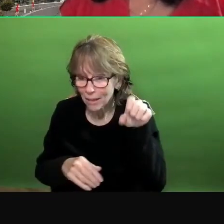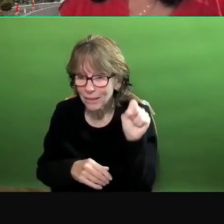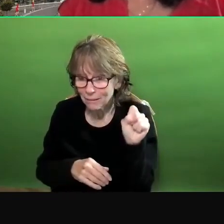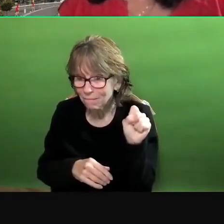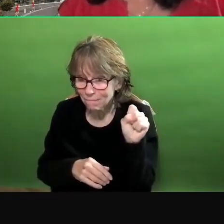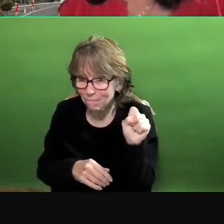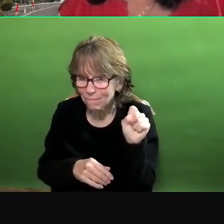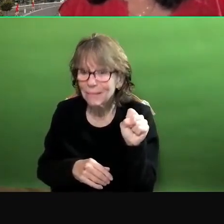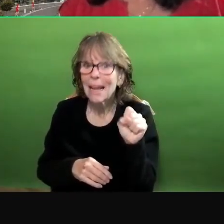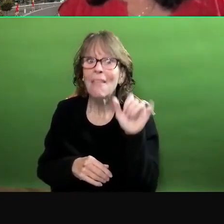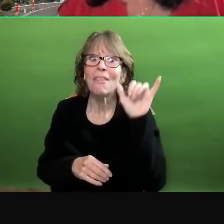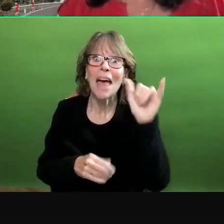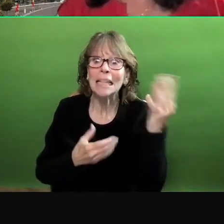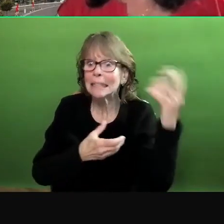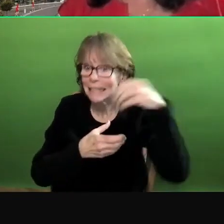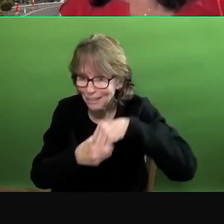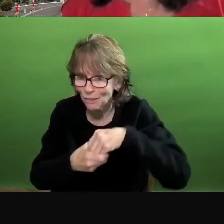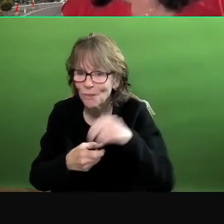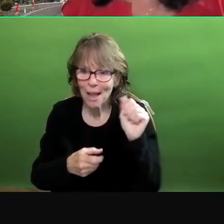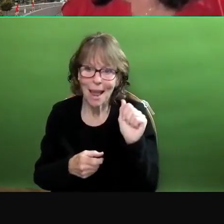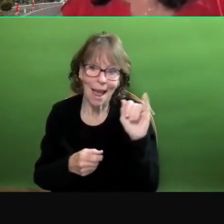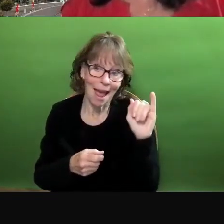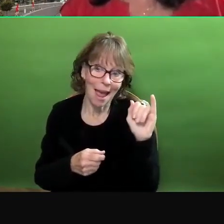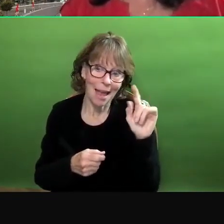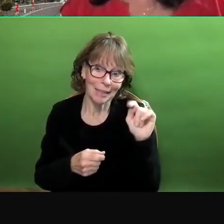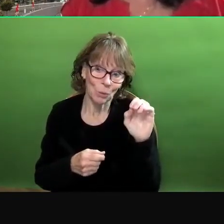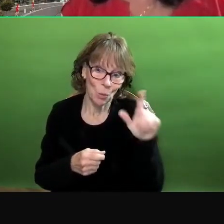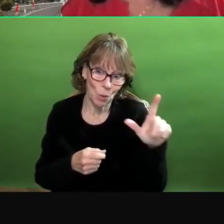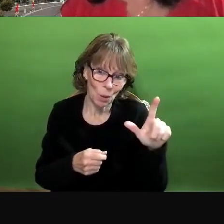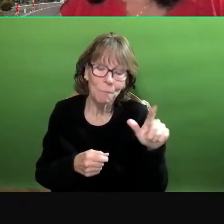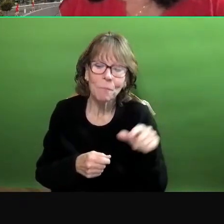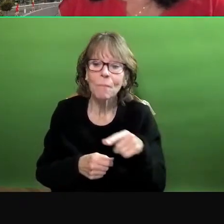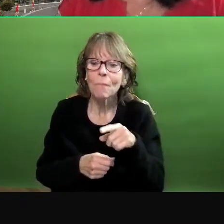So that things like the cultural context of care or aging or disability are not